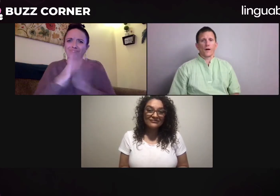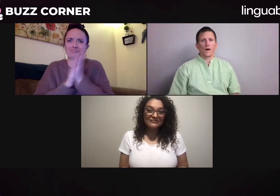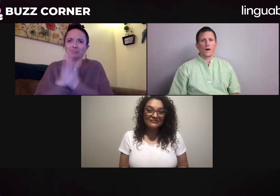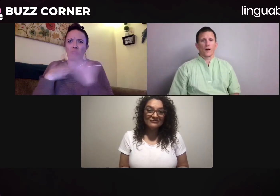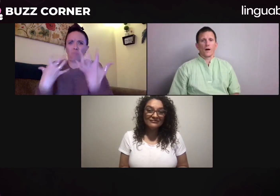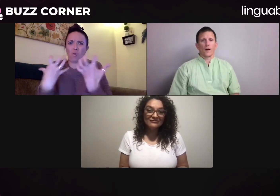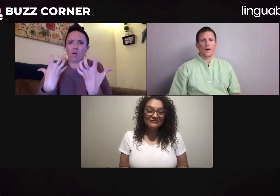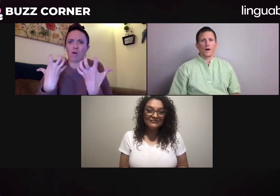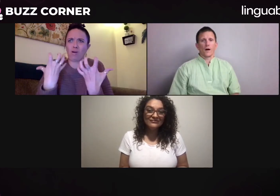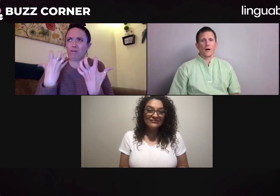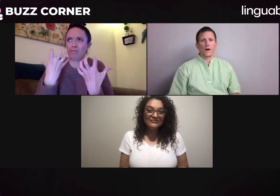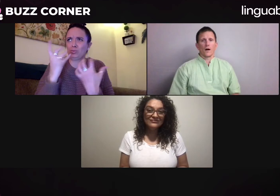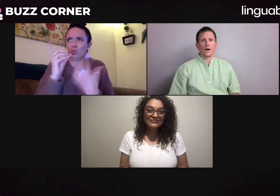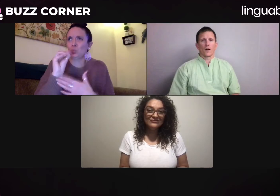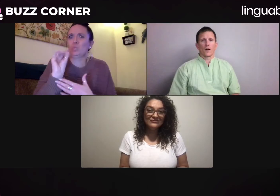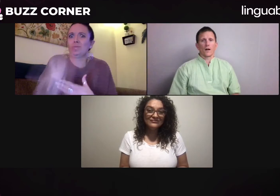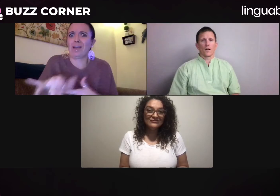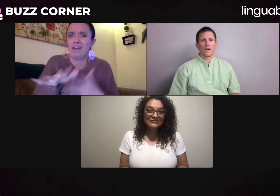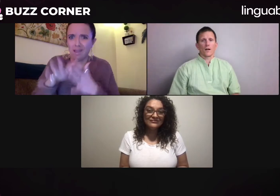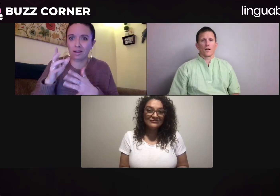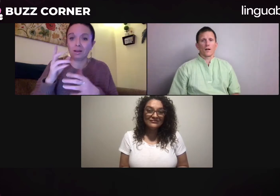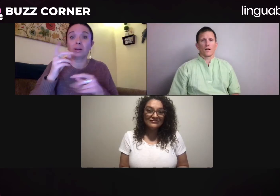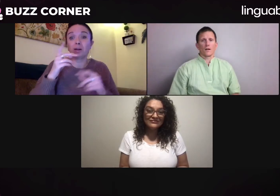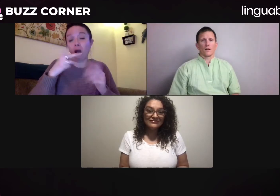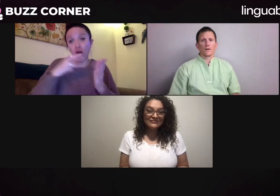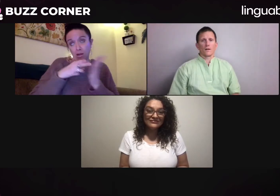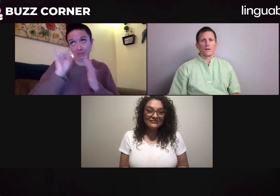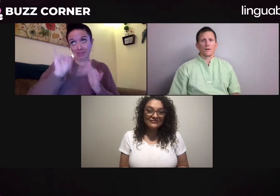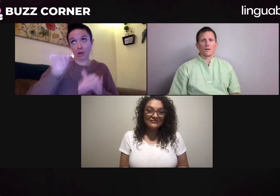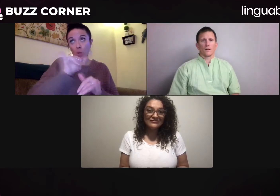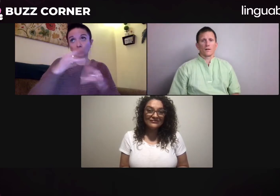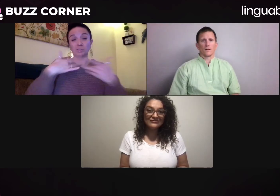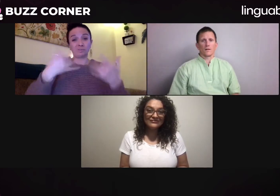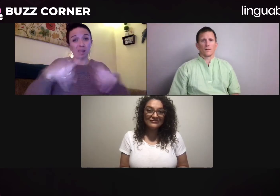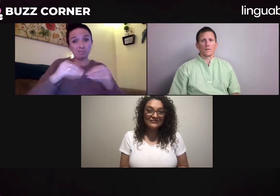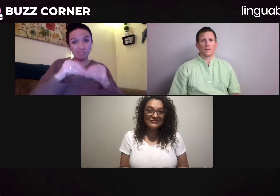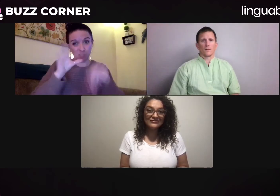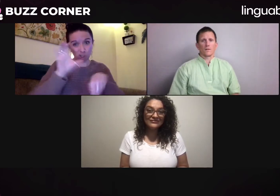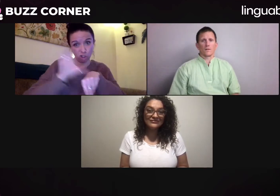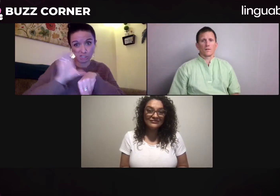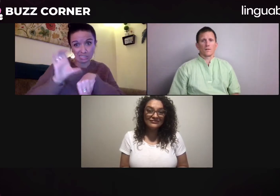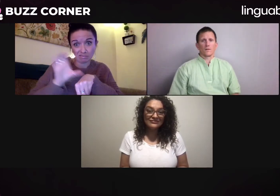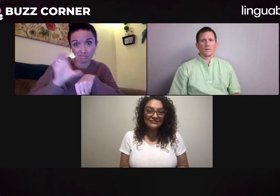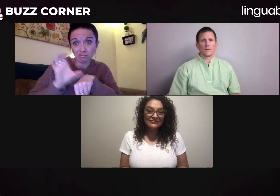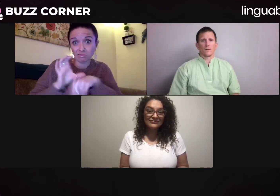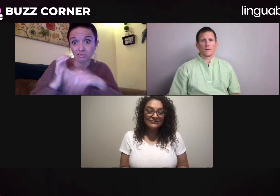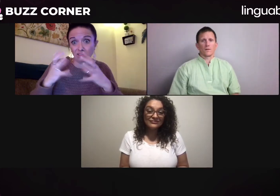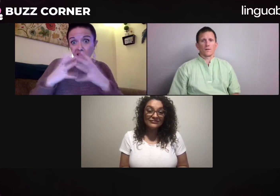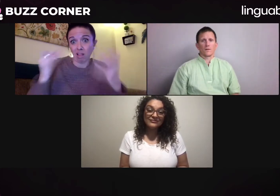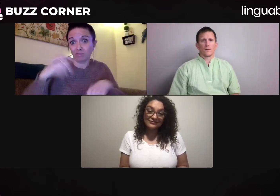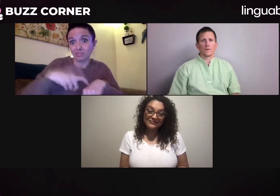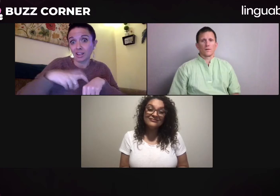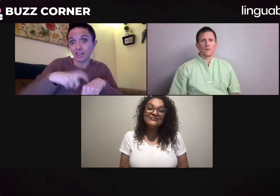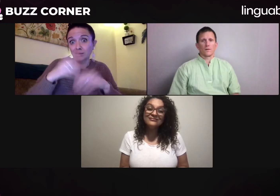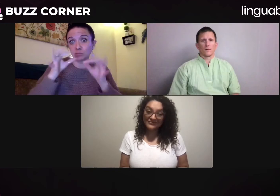And I do think that when you talk about that passion and wanting to do a particular kind of work, and I think sometimes that happens